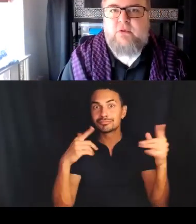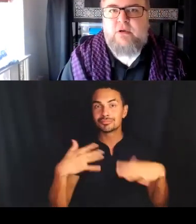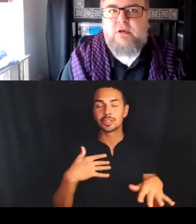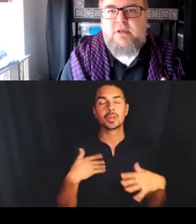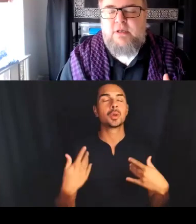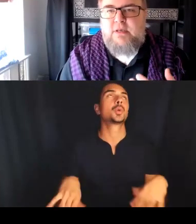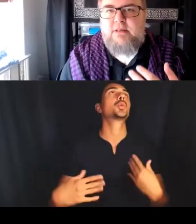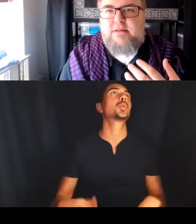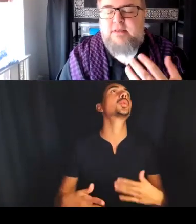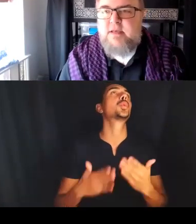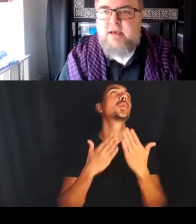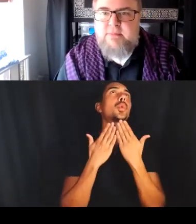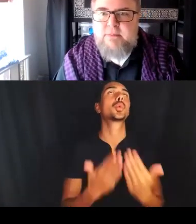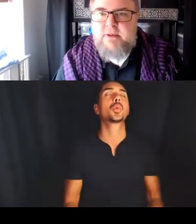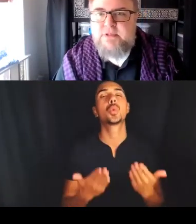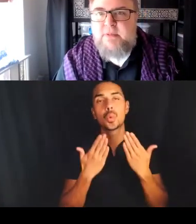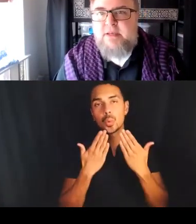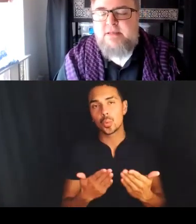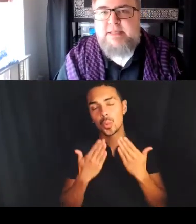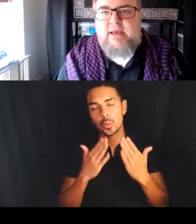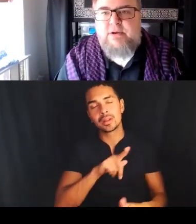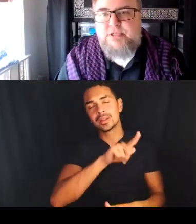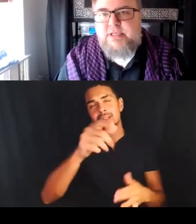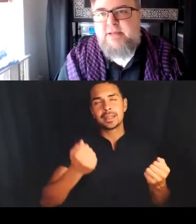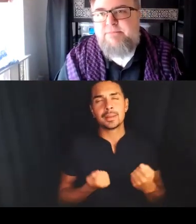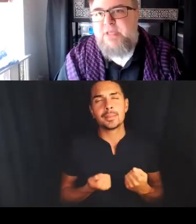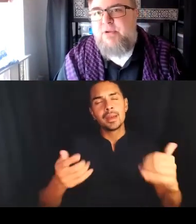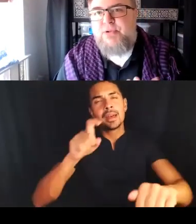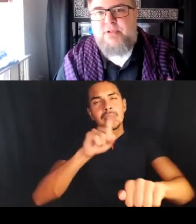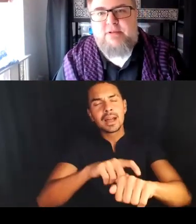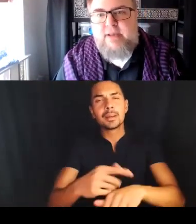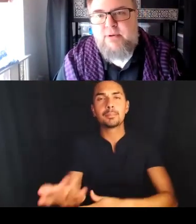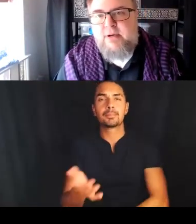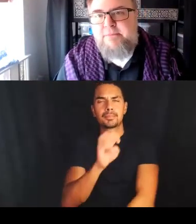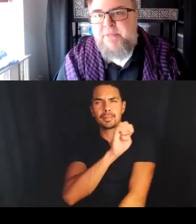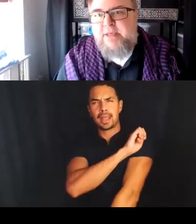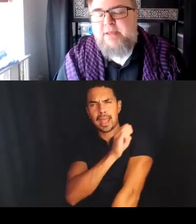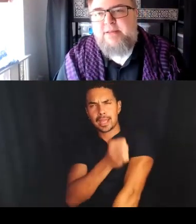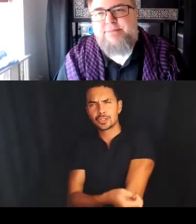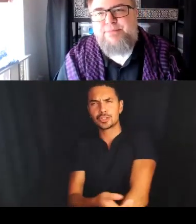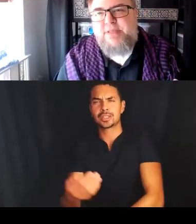for the time that people spent, the energy, the emotional labor,